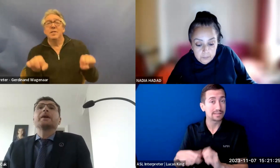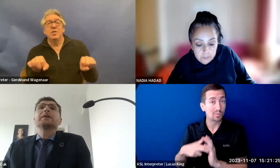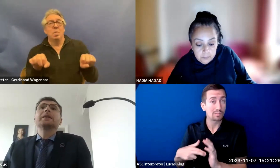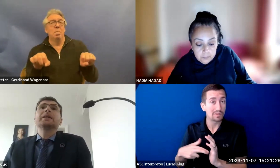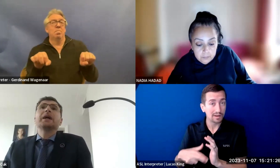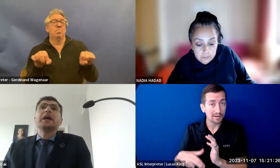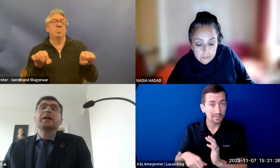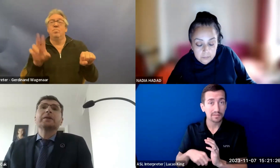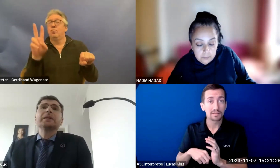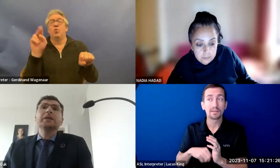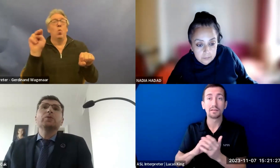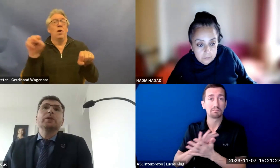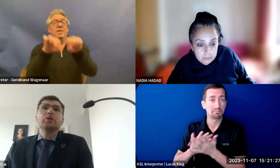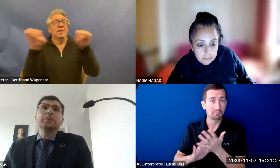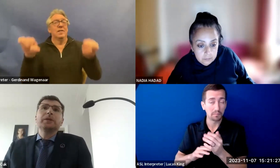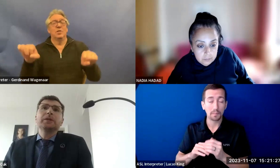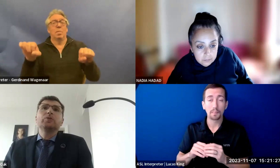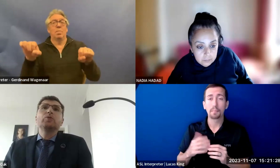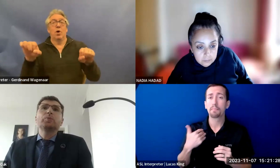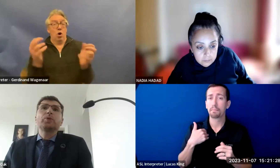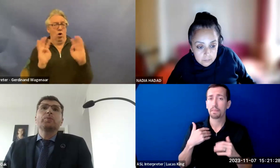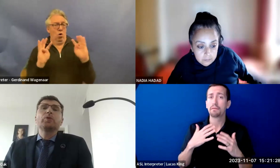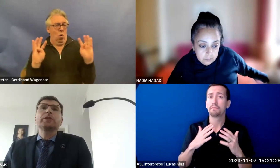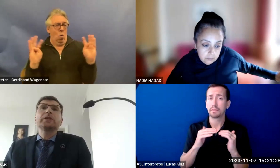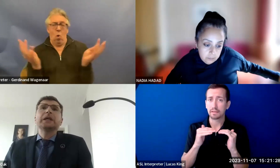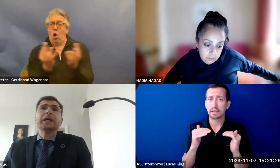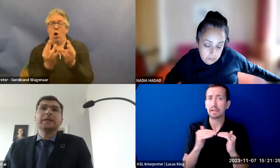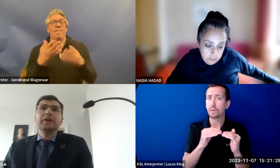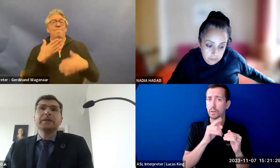that are equally committed to promoting and advancing